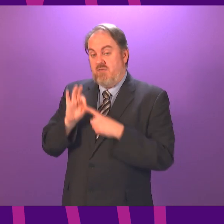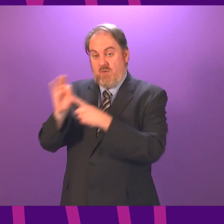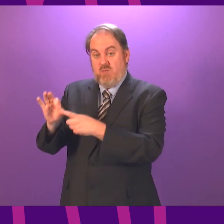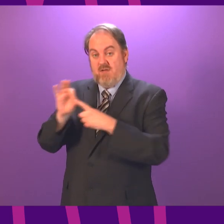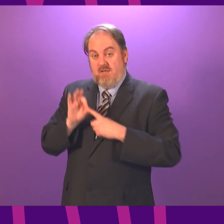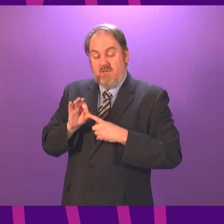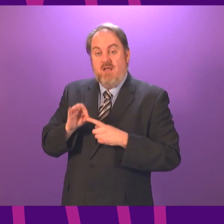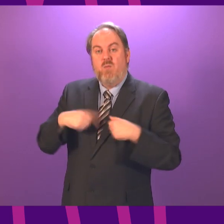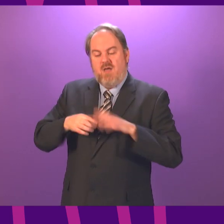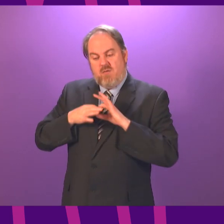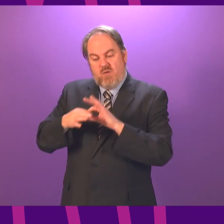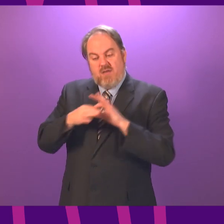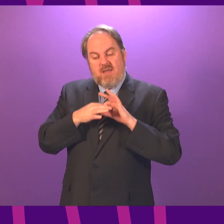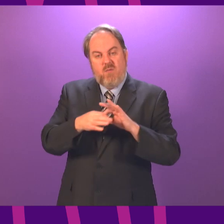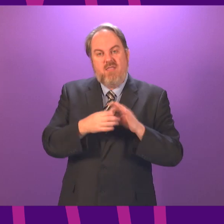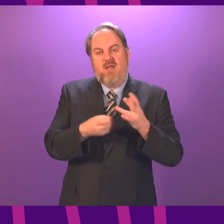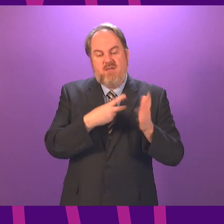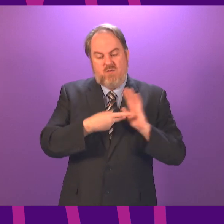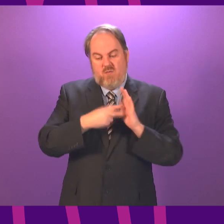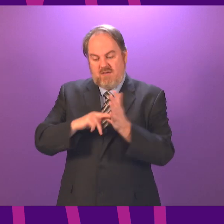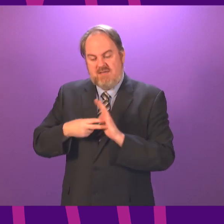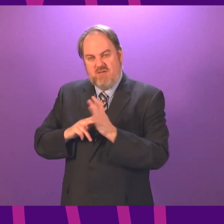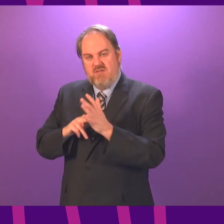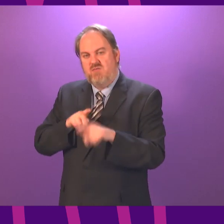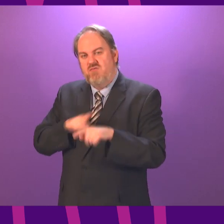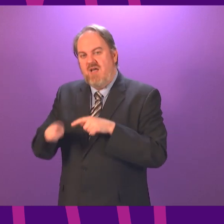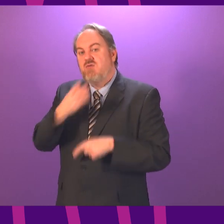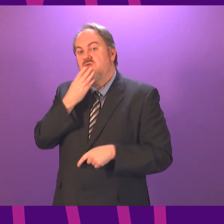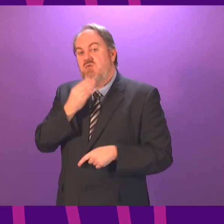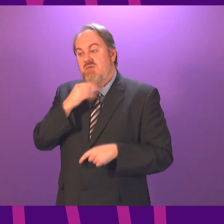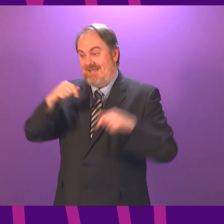and we will continue to work with partners to understand how it can work in the context of Scottish health data.